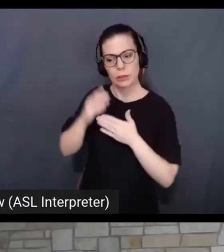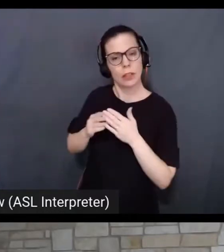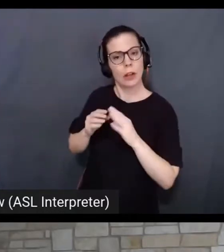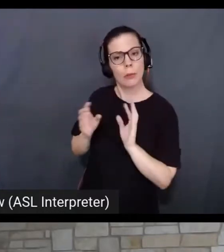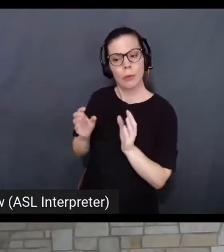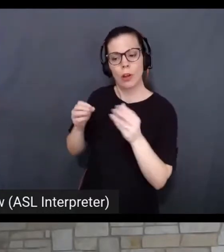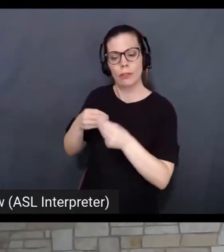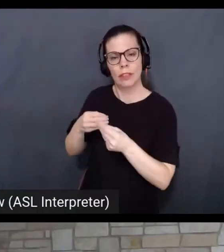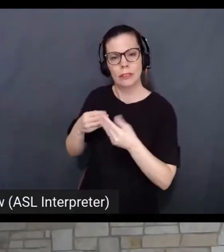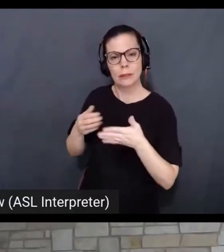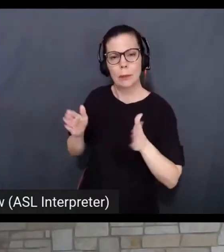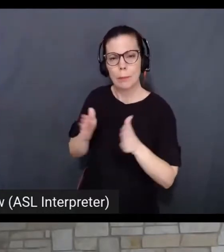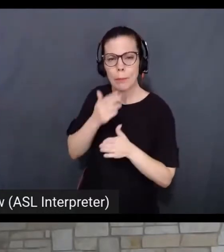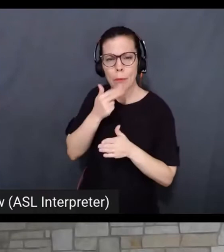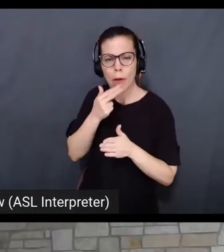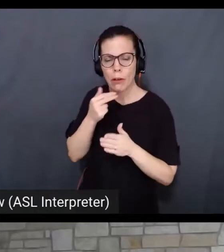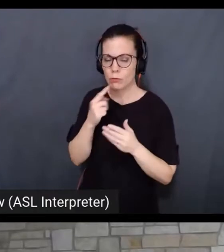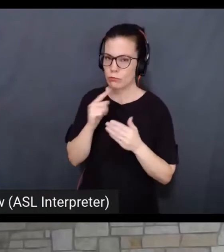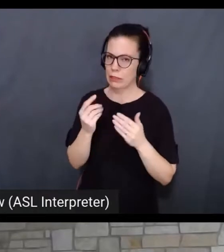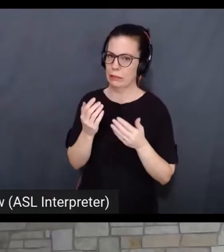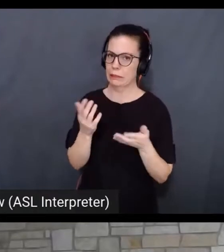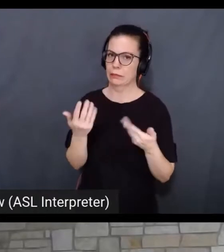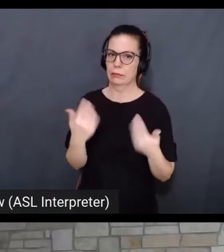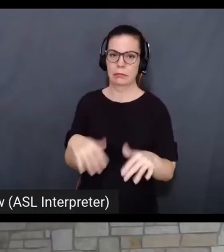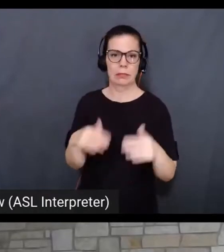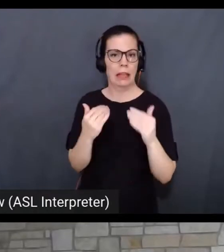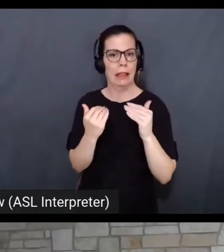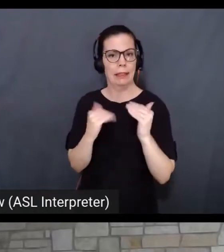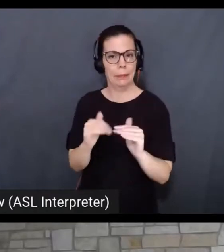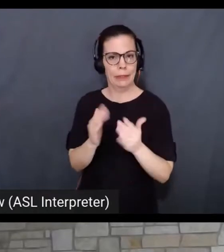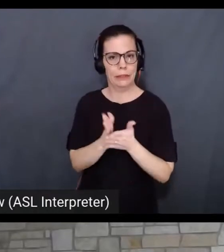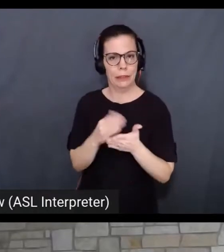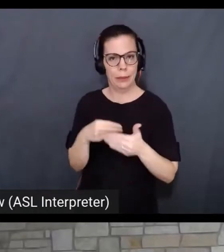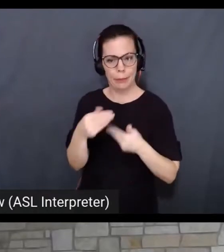have very limited budgets, so they need as lower cost solution as possible.